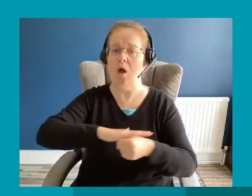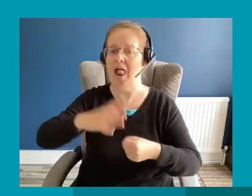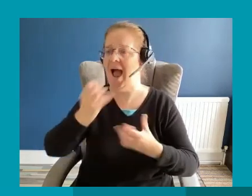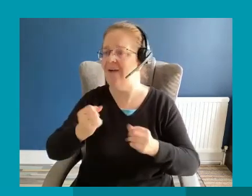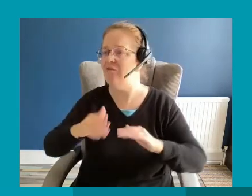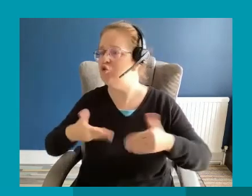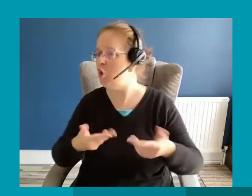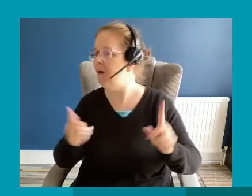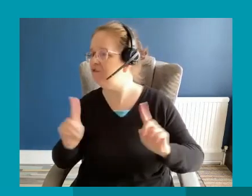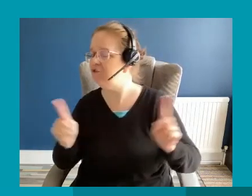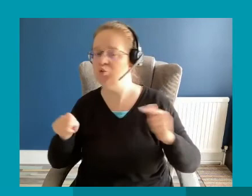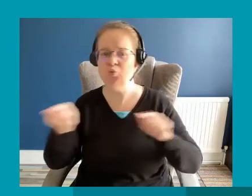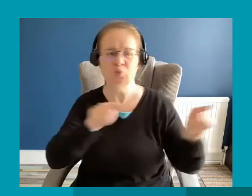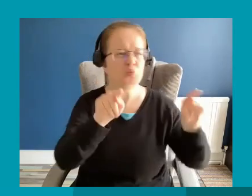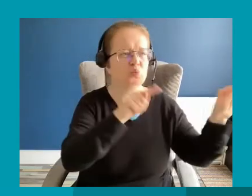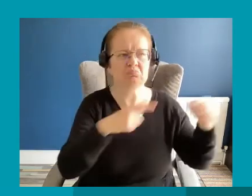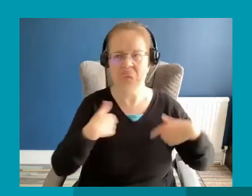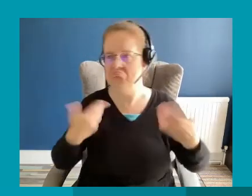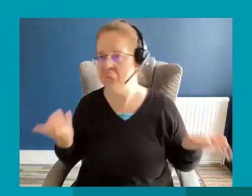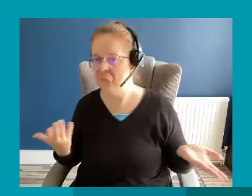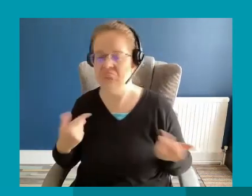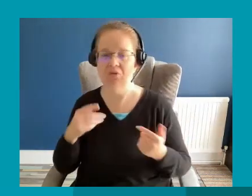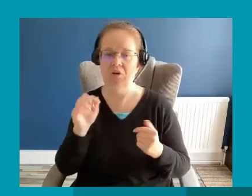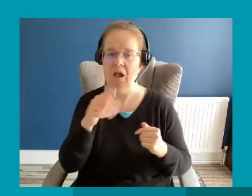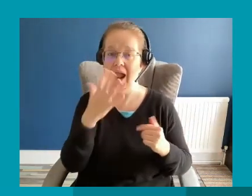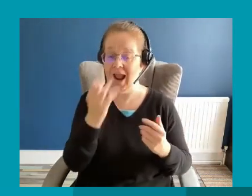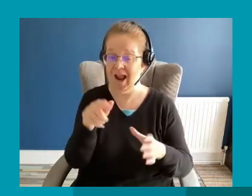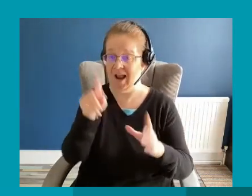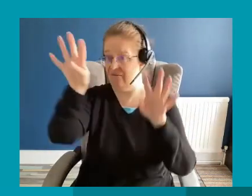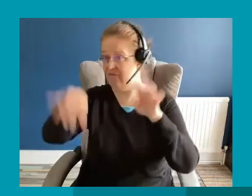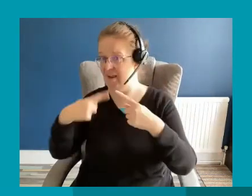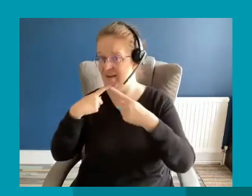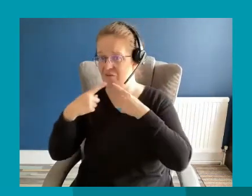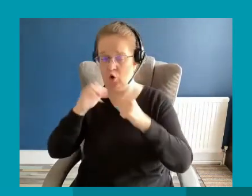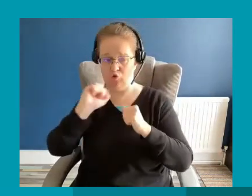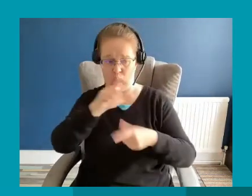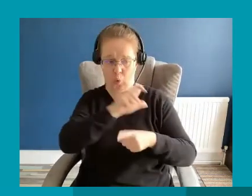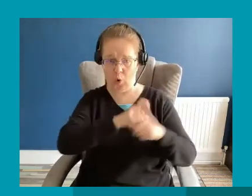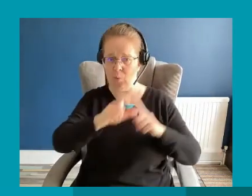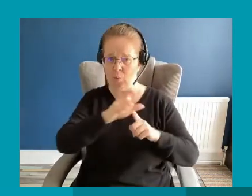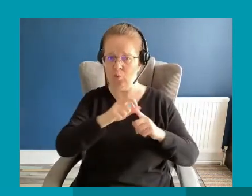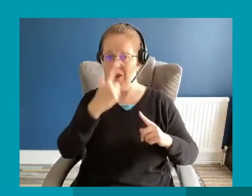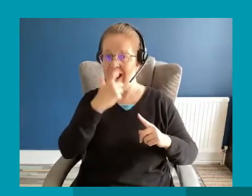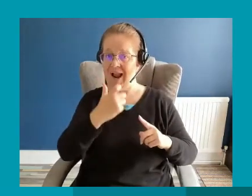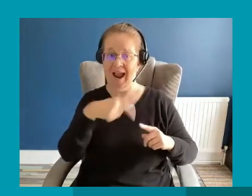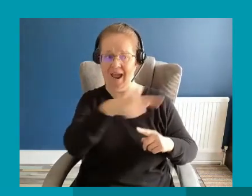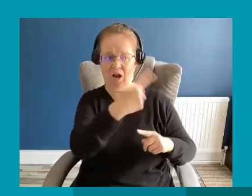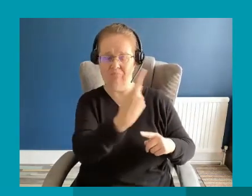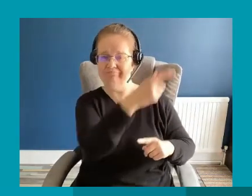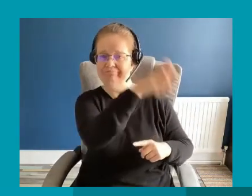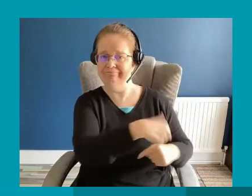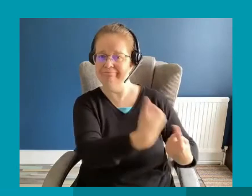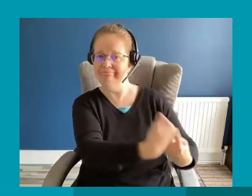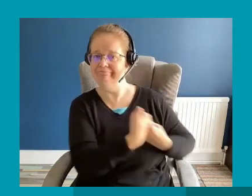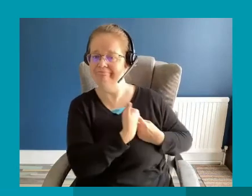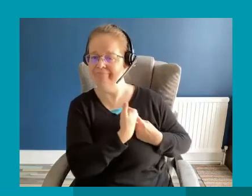That you have access to and that you understand who within your community can help support you. So there's a little tool where you